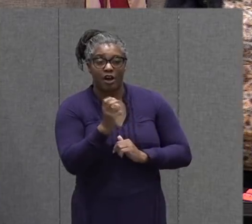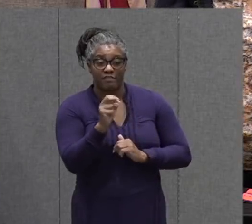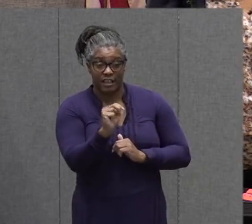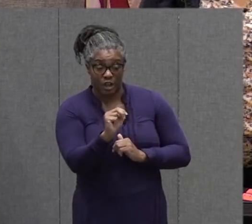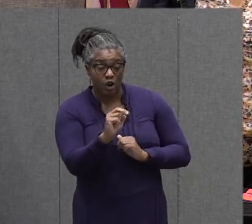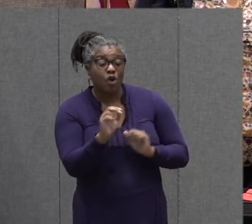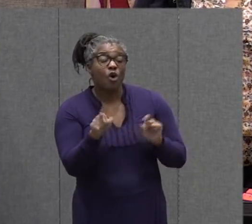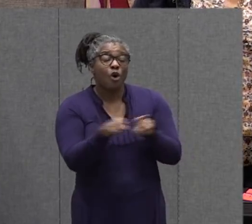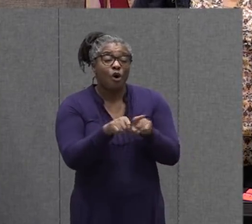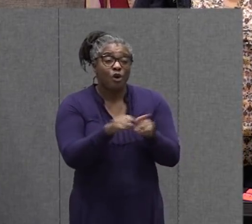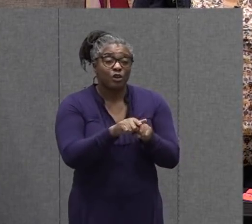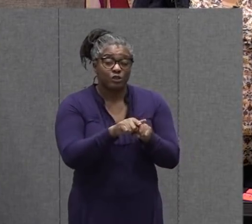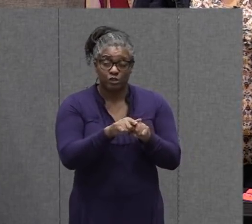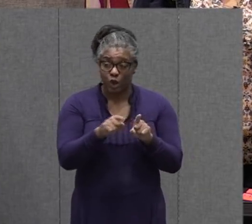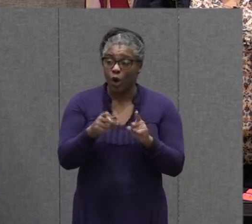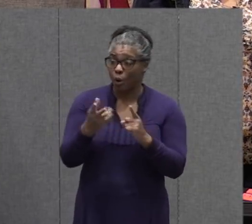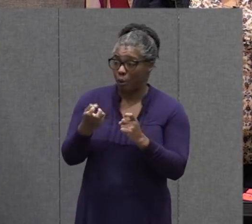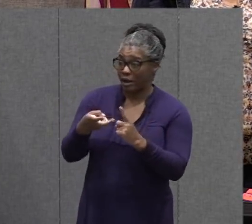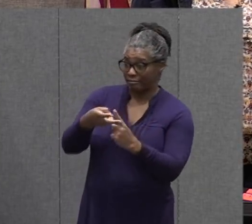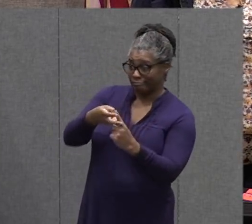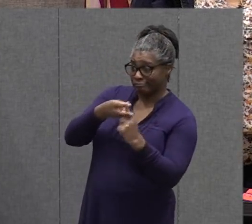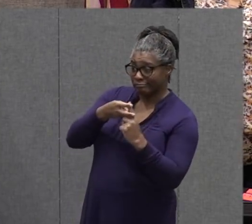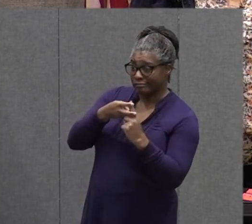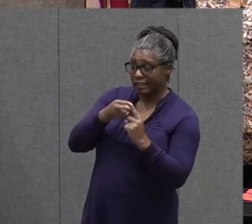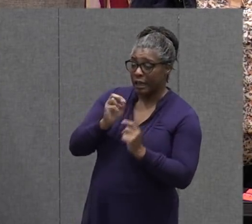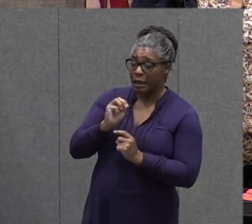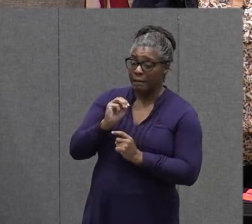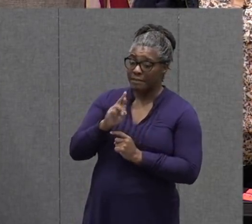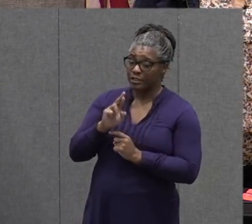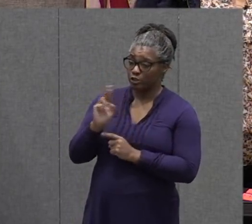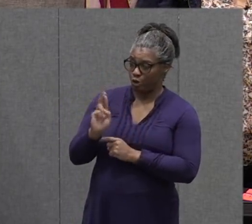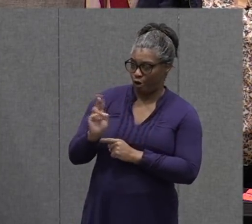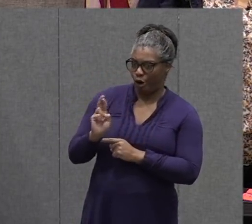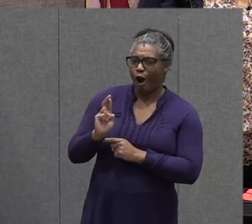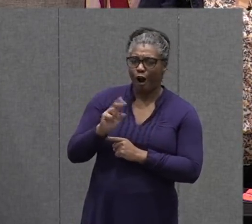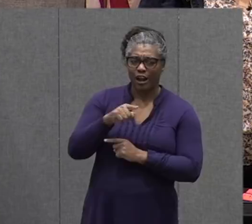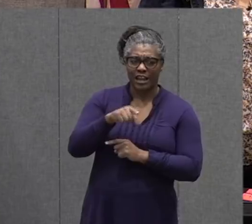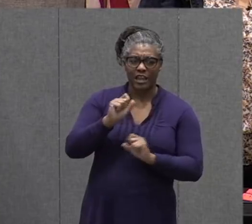[Miss Martindale] Right, right. I hope you weren't too hurt.